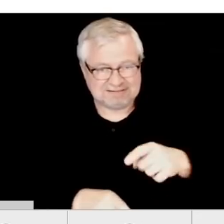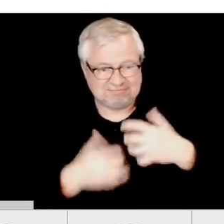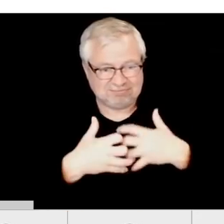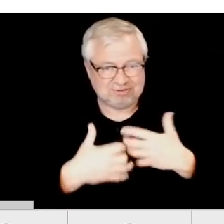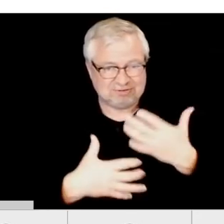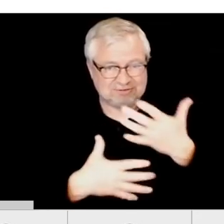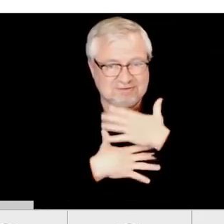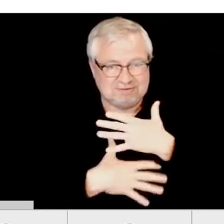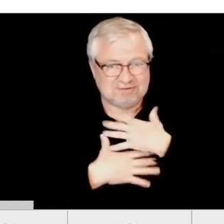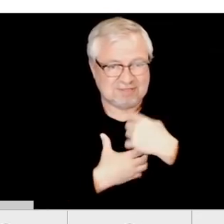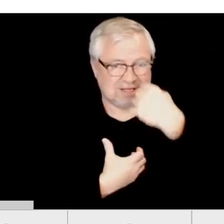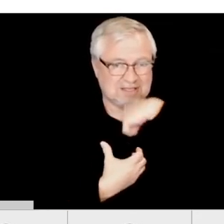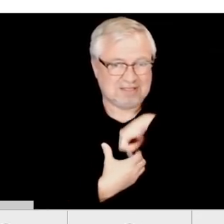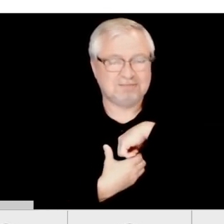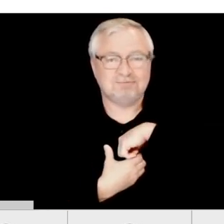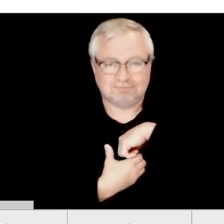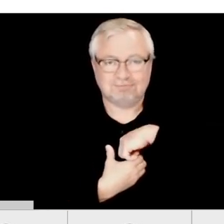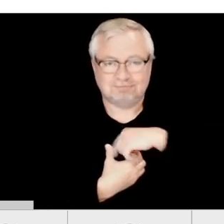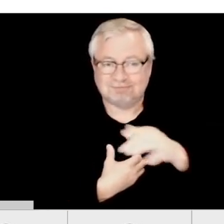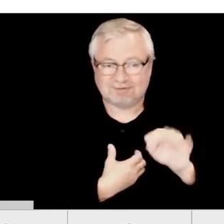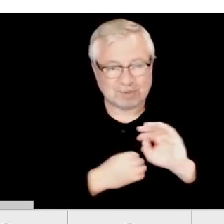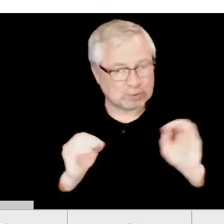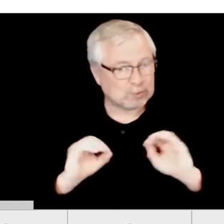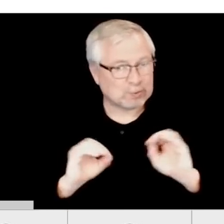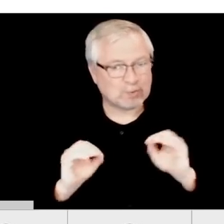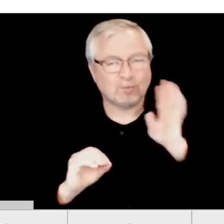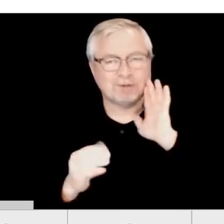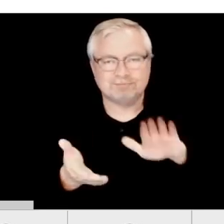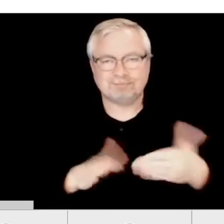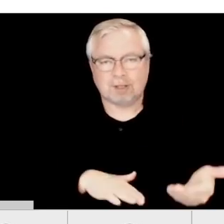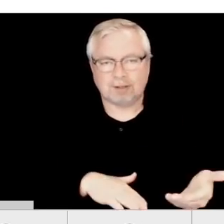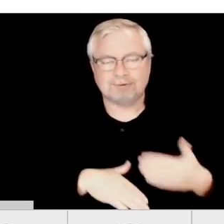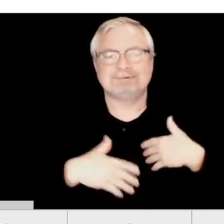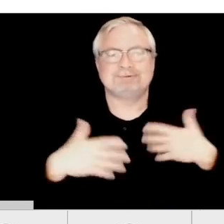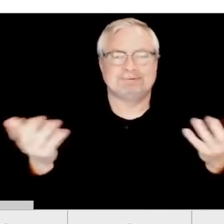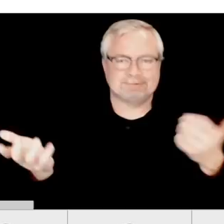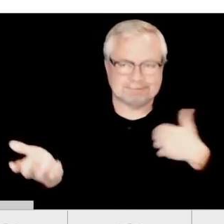they can't get it, they will die. So that is what we are taking into account on this model.